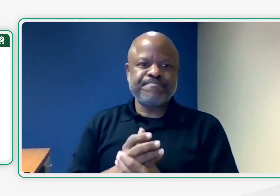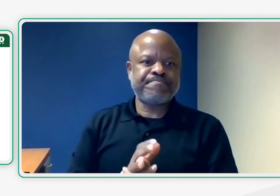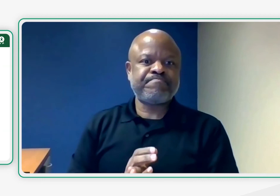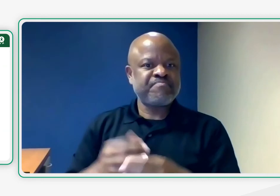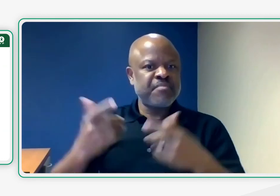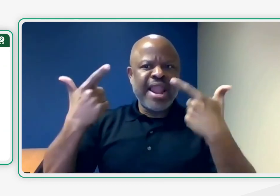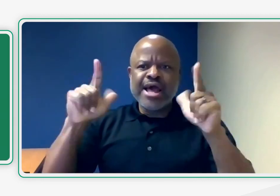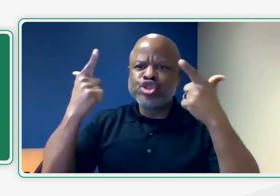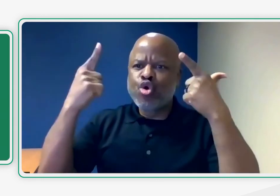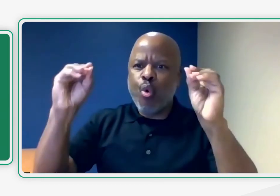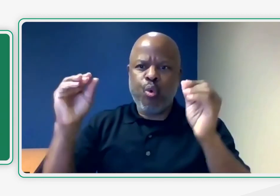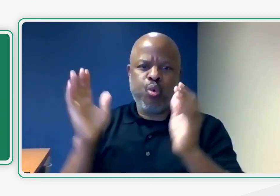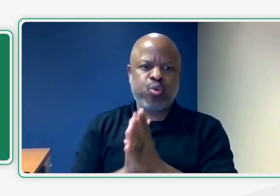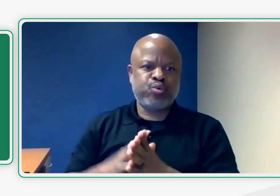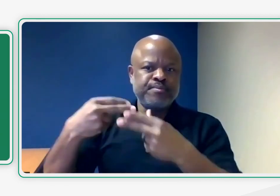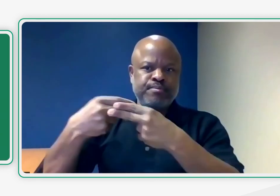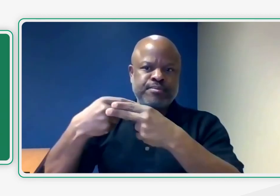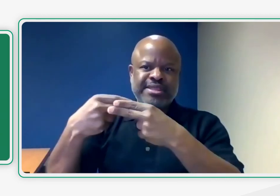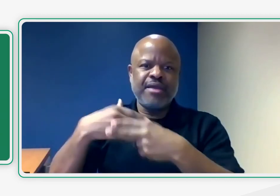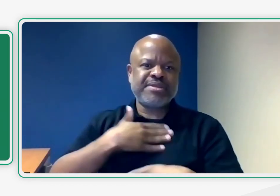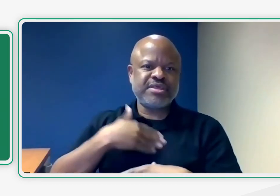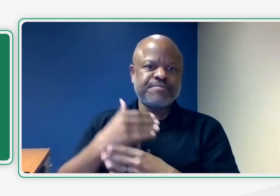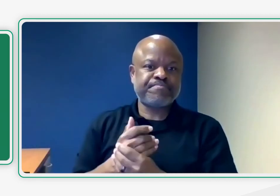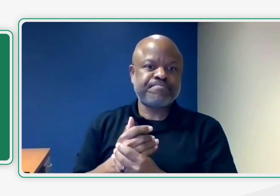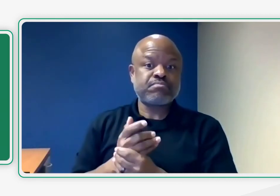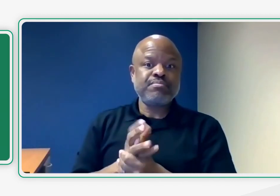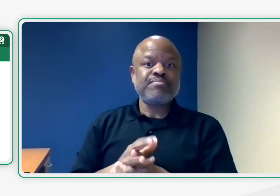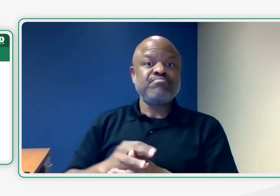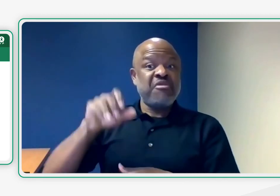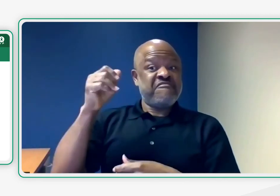seeing now with the pandemic. Next slide. So let's go ahead and get started.